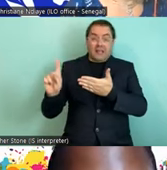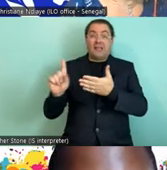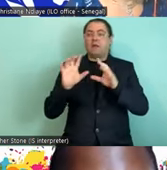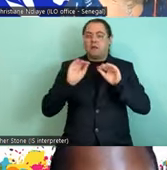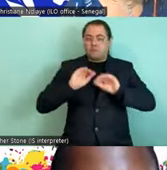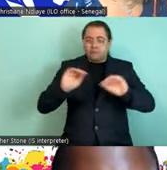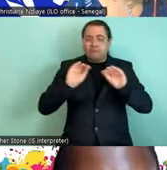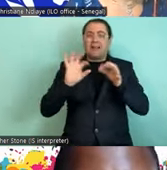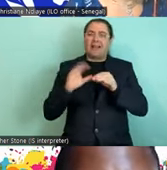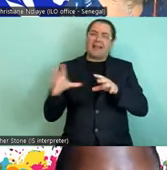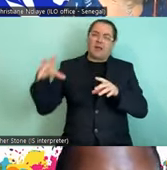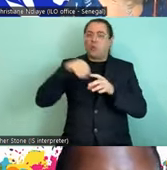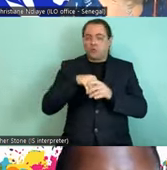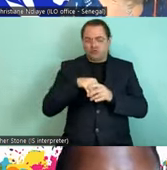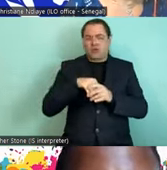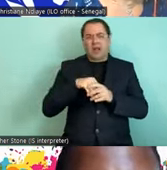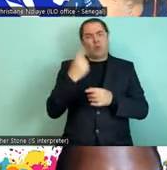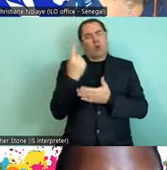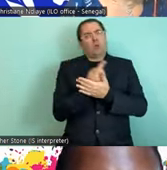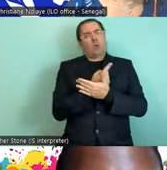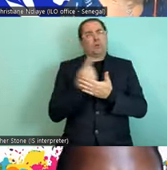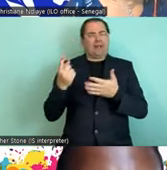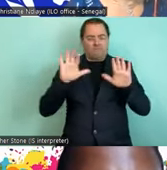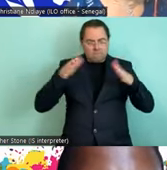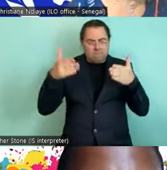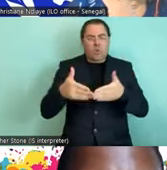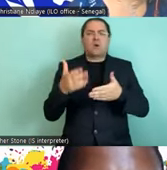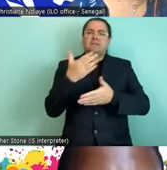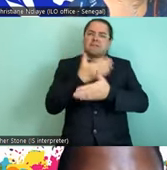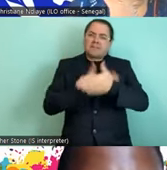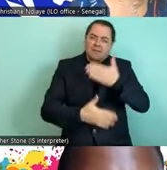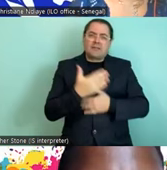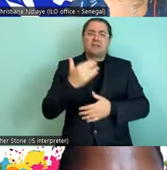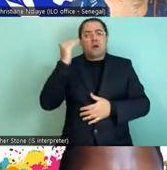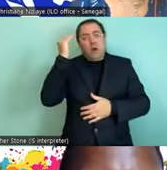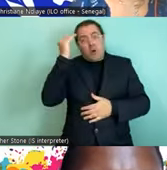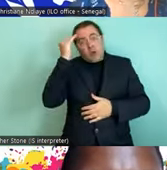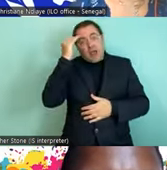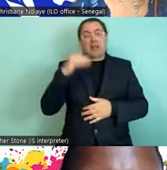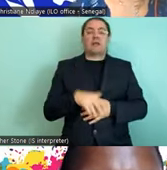10:39:14 Last year, just focusing on disability awareness person first language, you know,